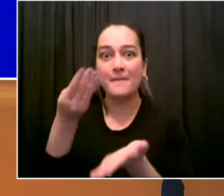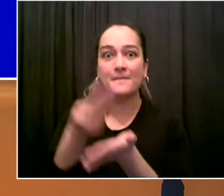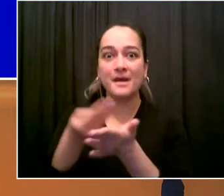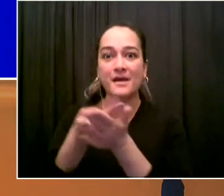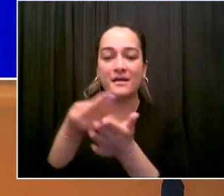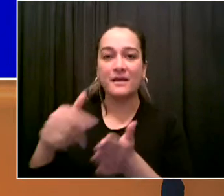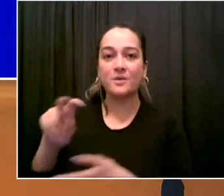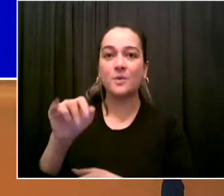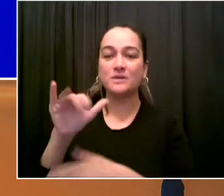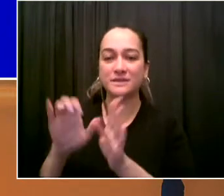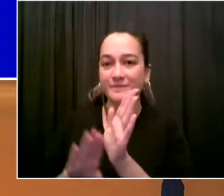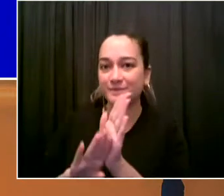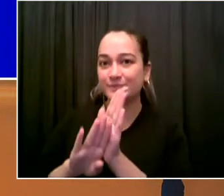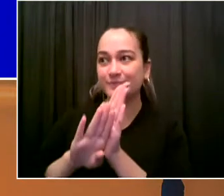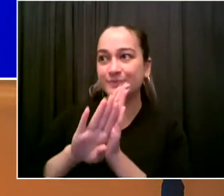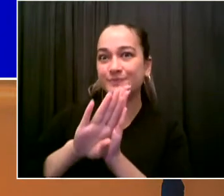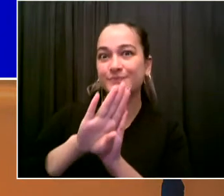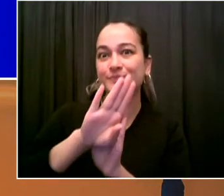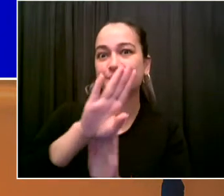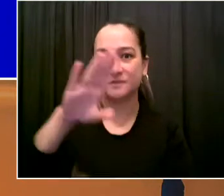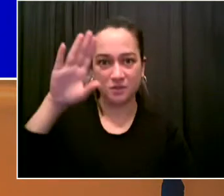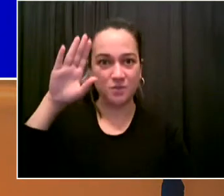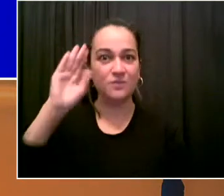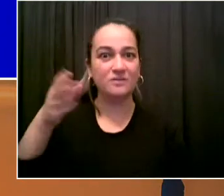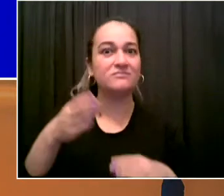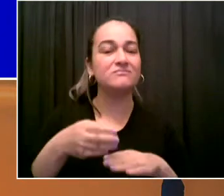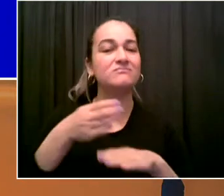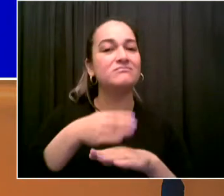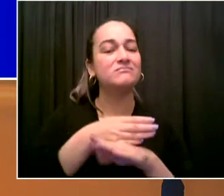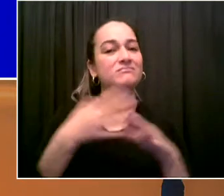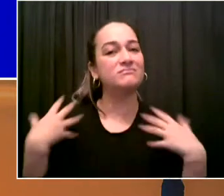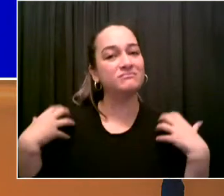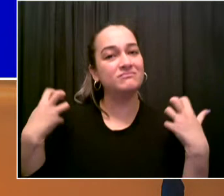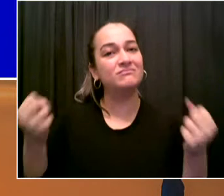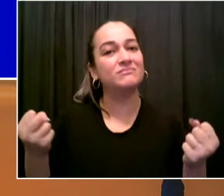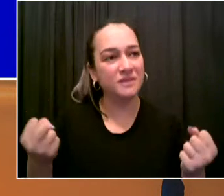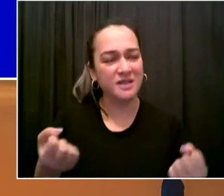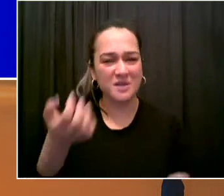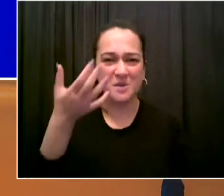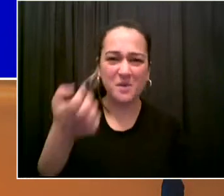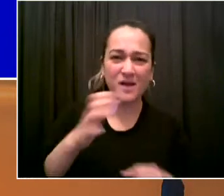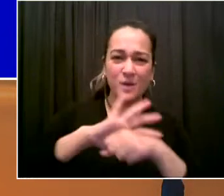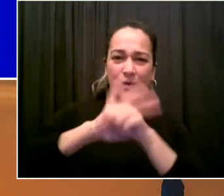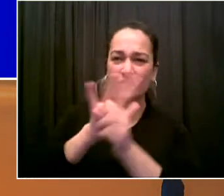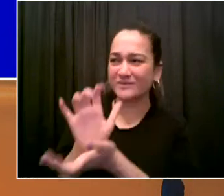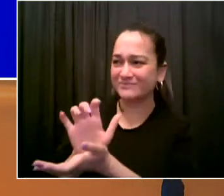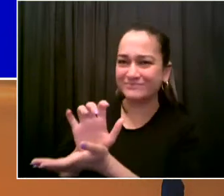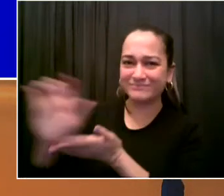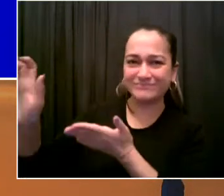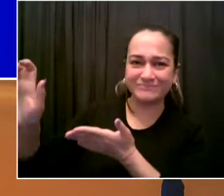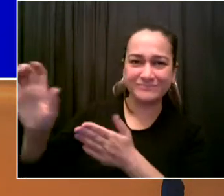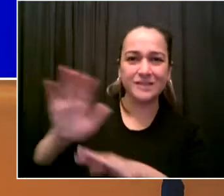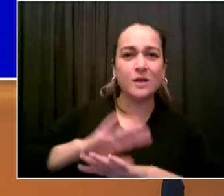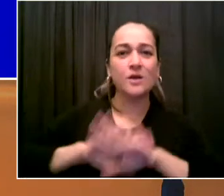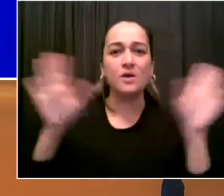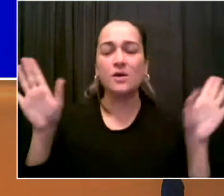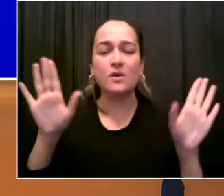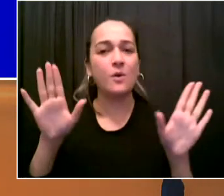ECONOMY BACK AND GETTING BACK TO NORMAL AND LEAVING COVID-19 BEHIND US.